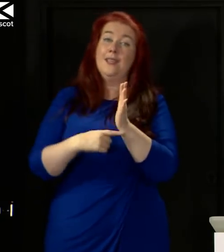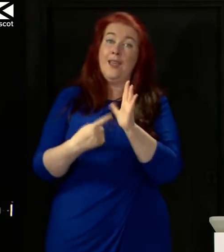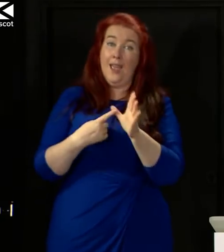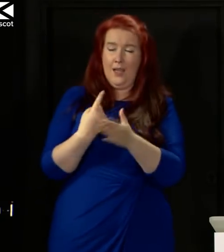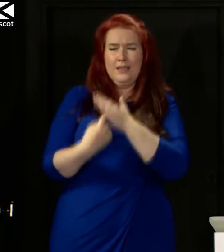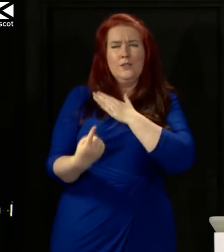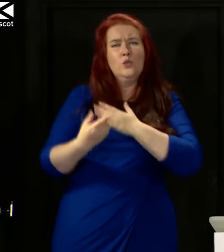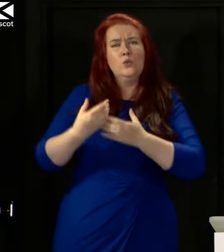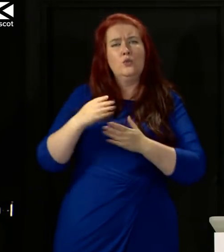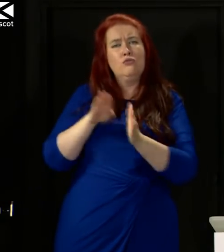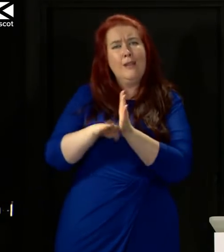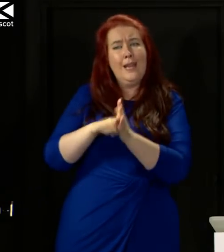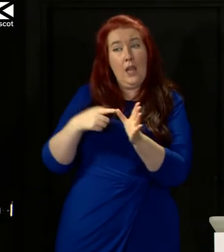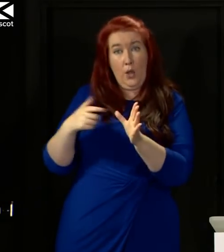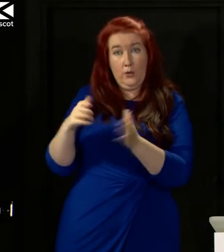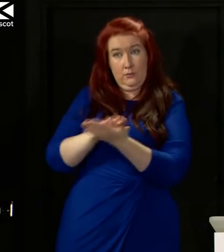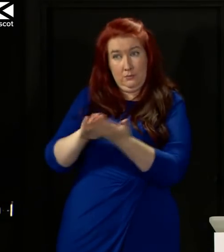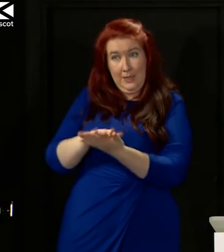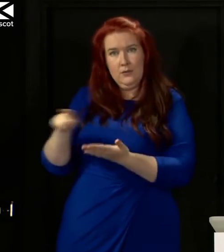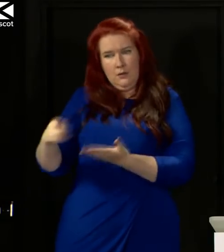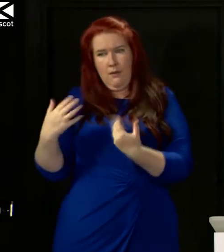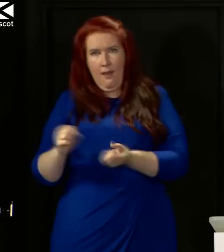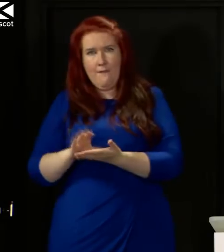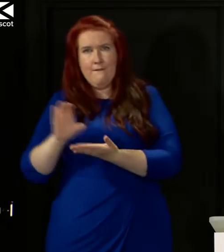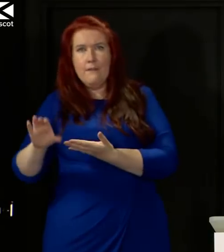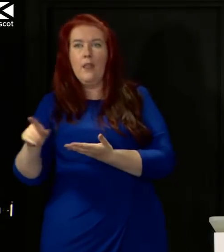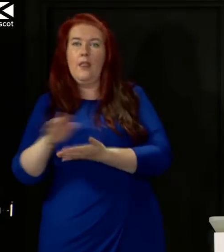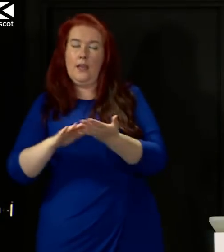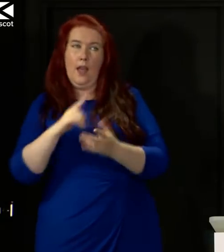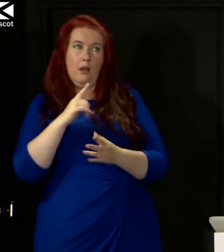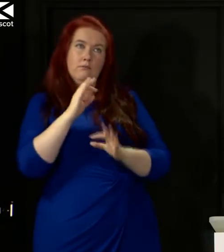people who want to do that, as we seek to emerge from lockdown.